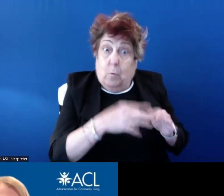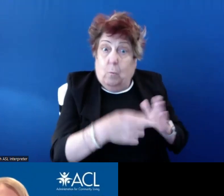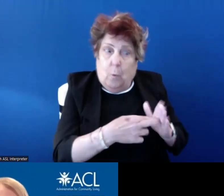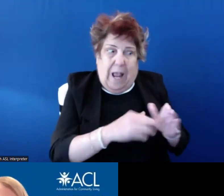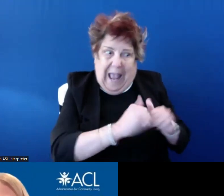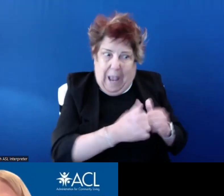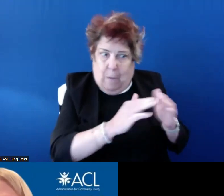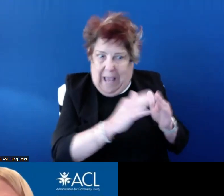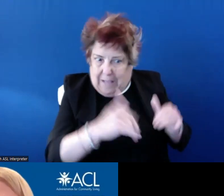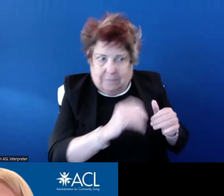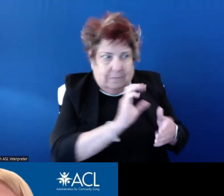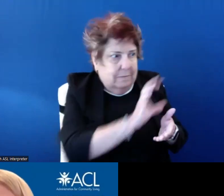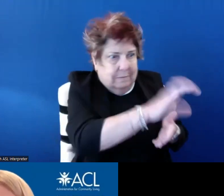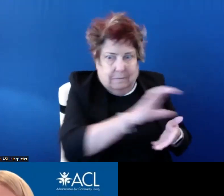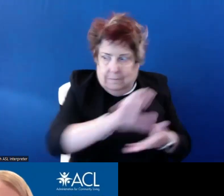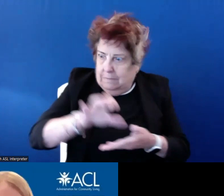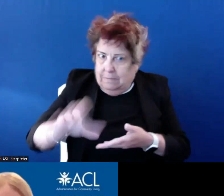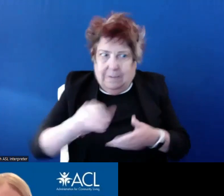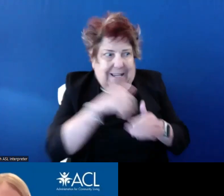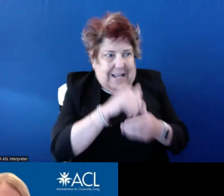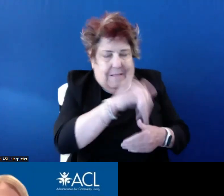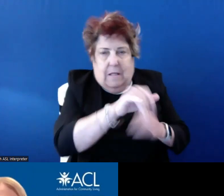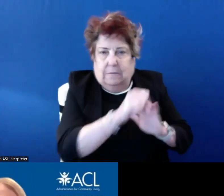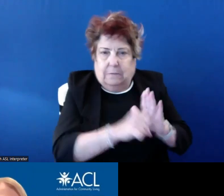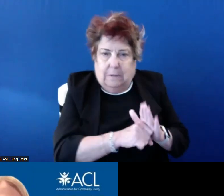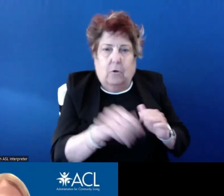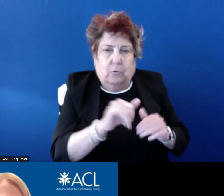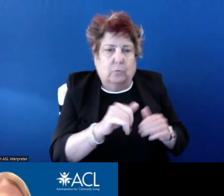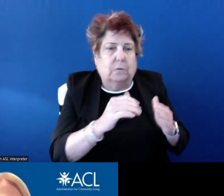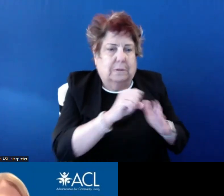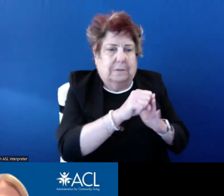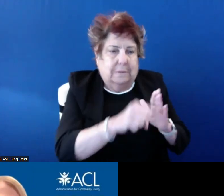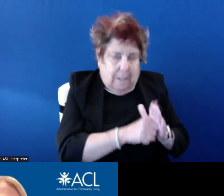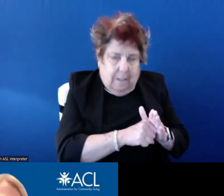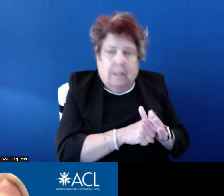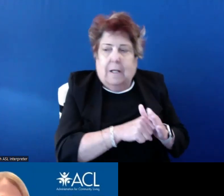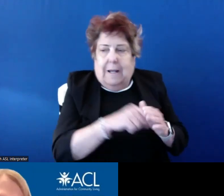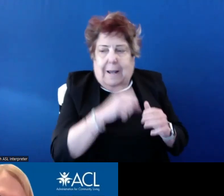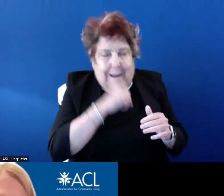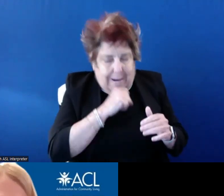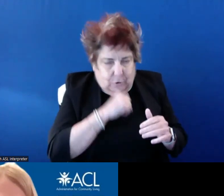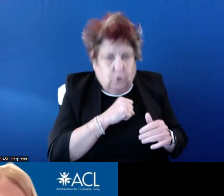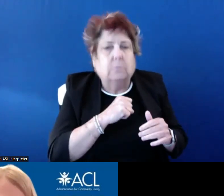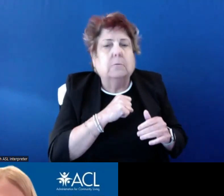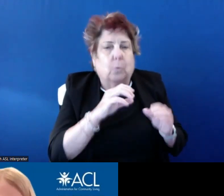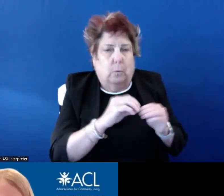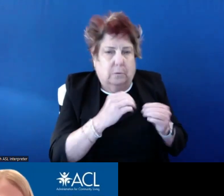the state disability and aging organizations really play a key role in reaching the aging population,